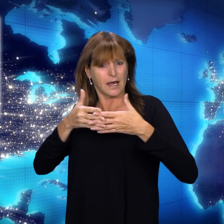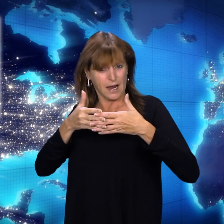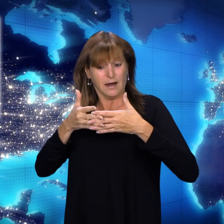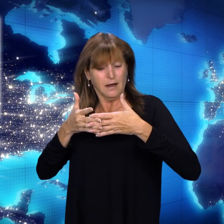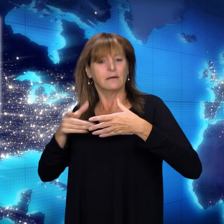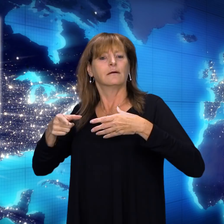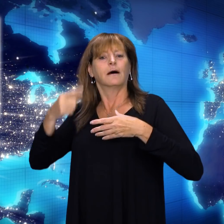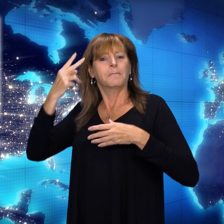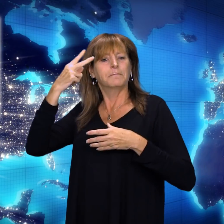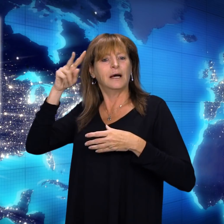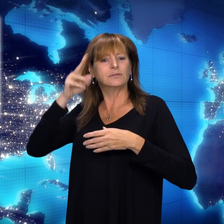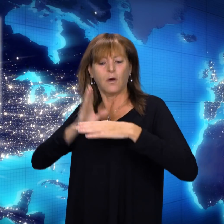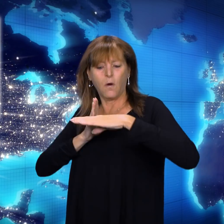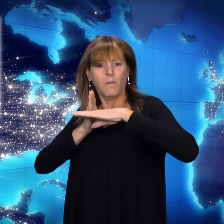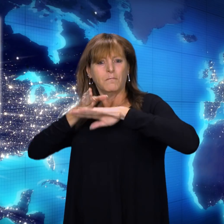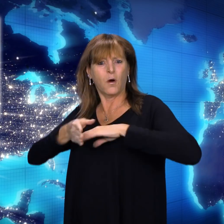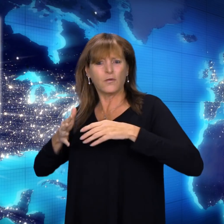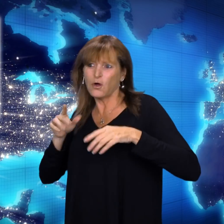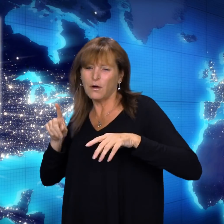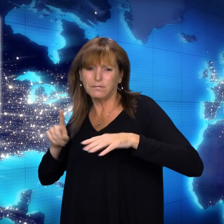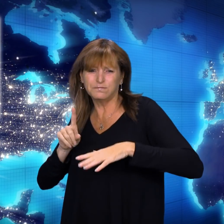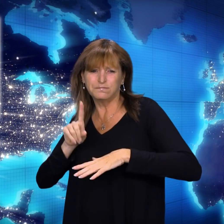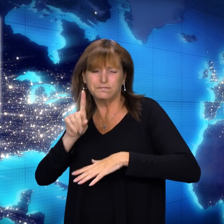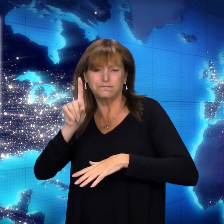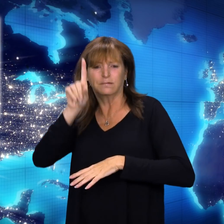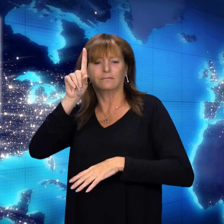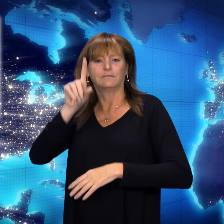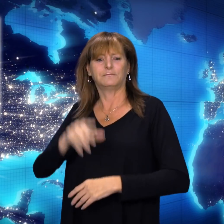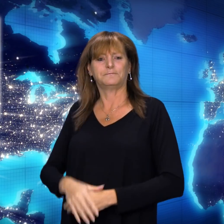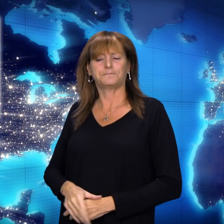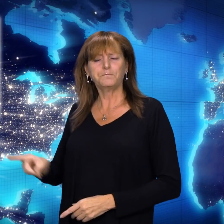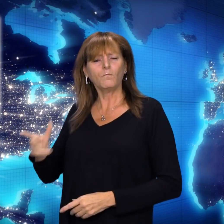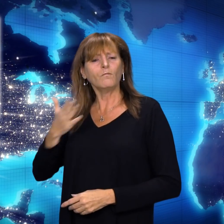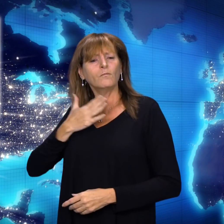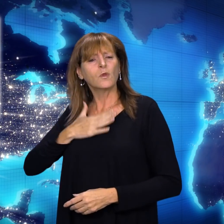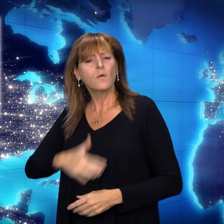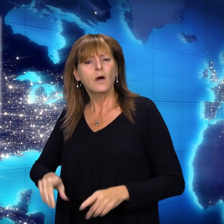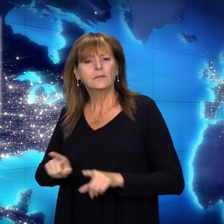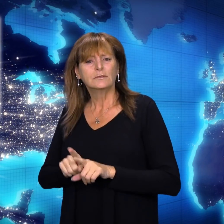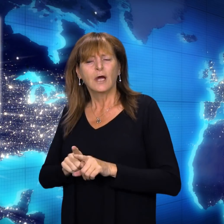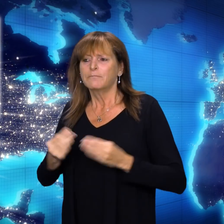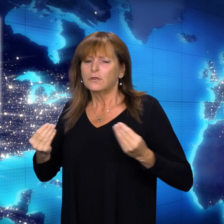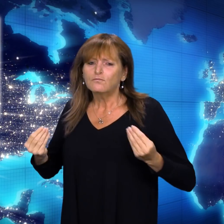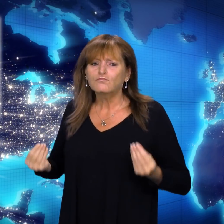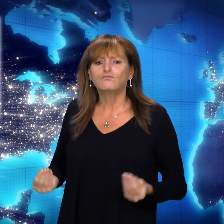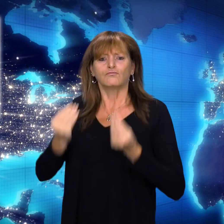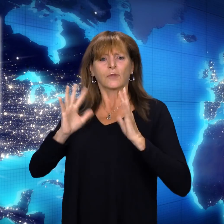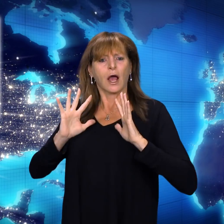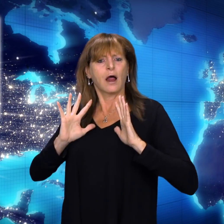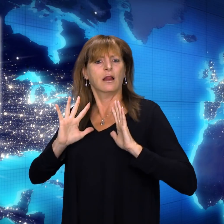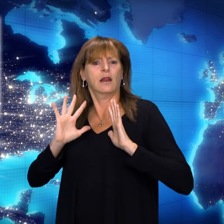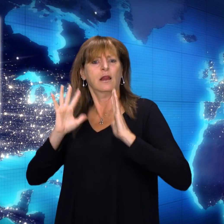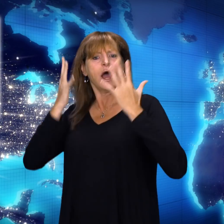to seek asylum or enter illegally in the U.S. At last count, the